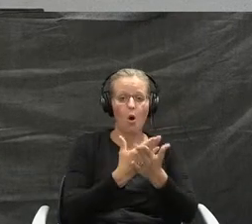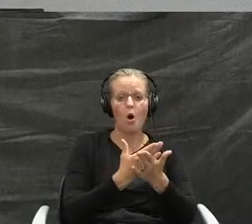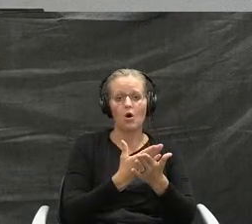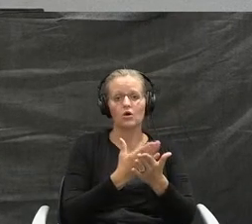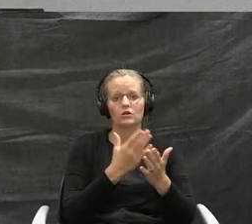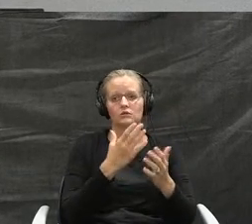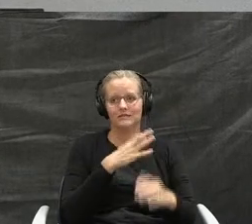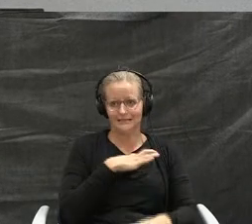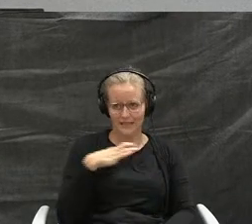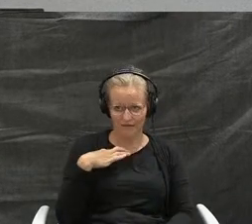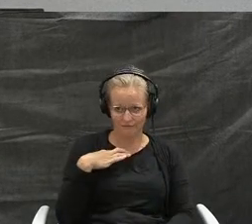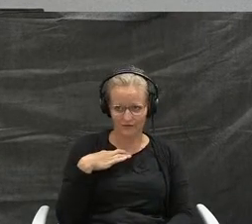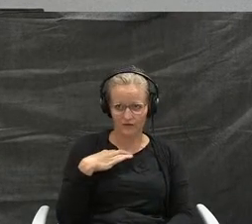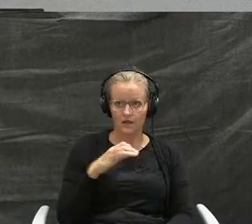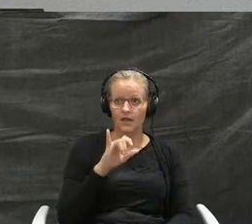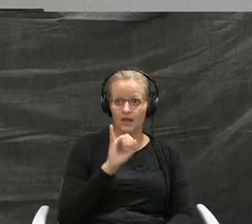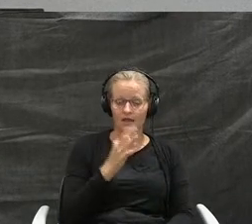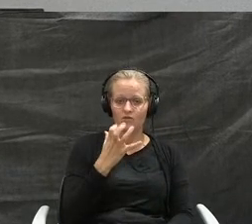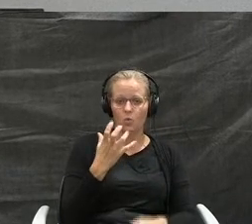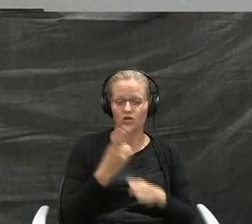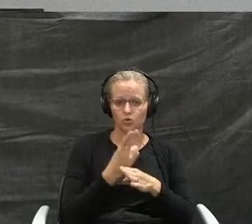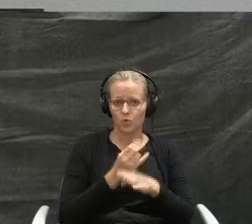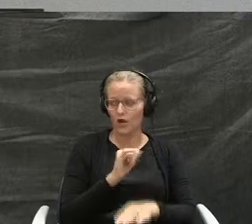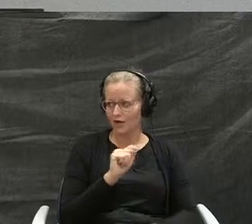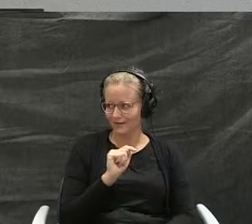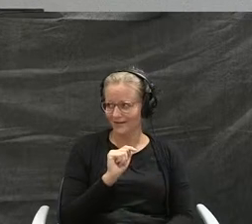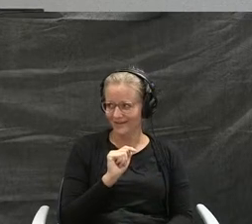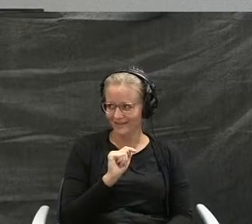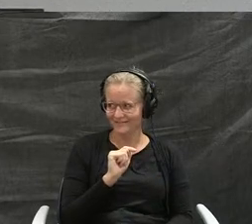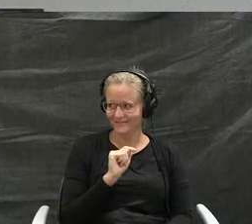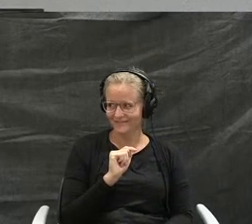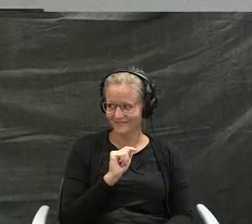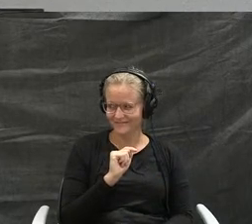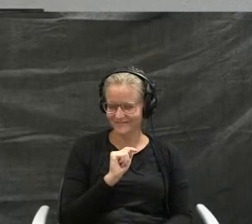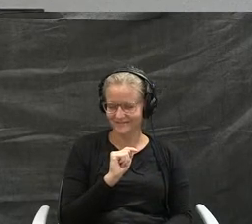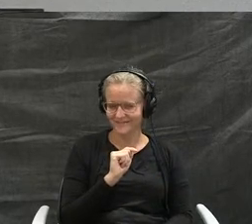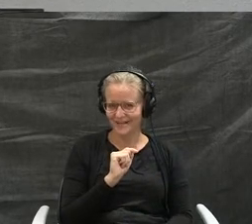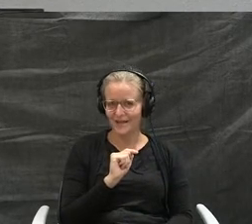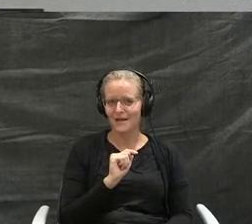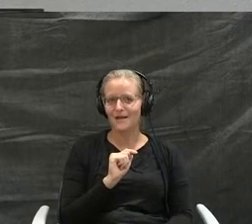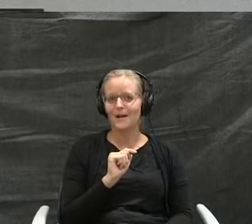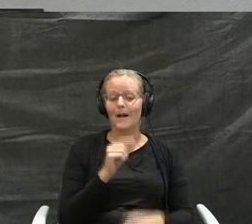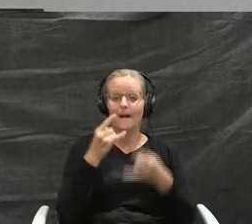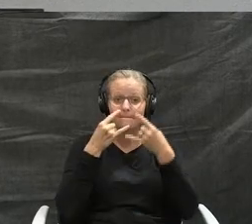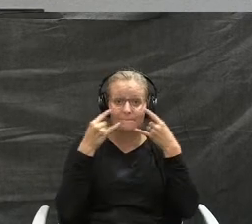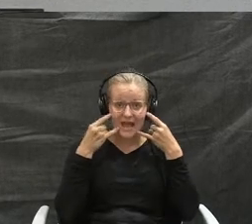Up Mask or Shields, as I said, will be